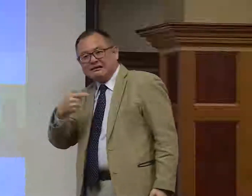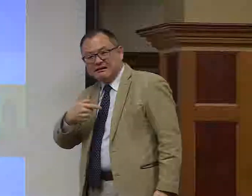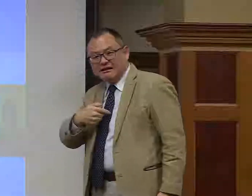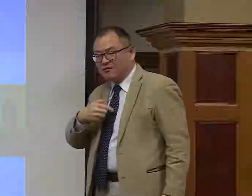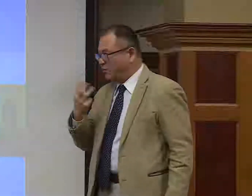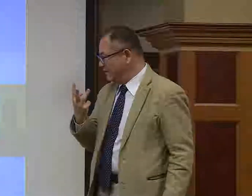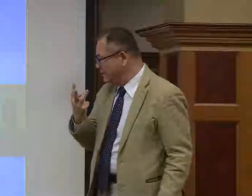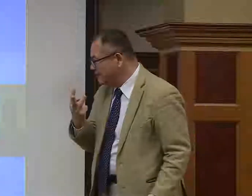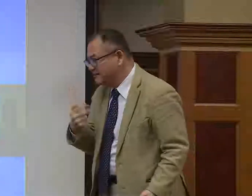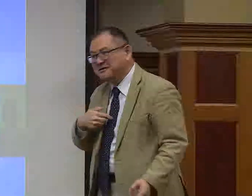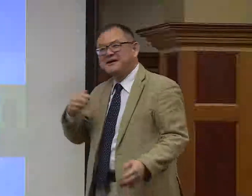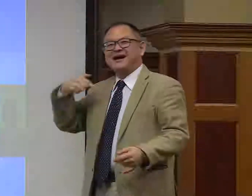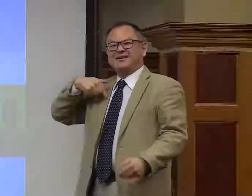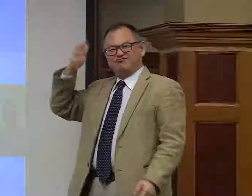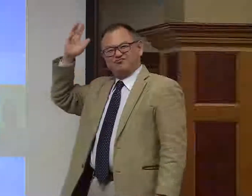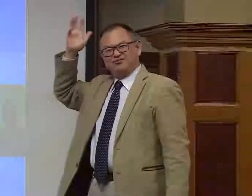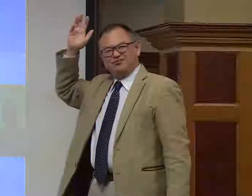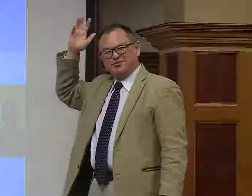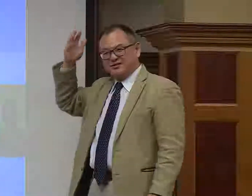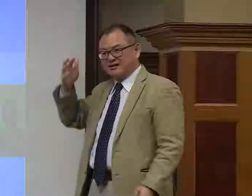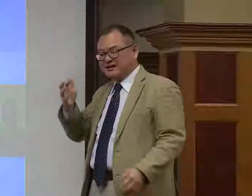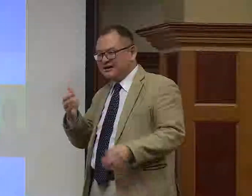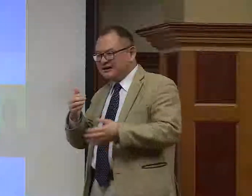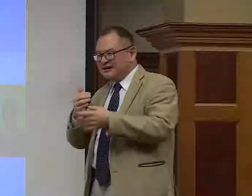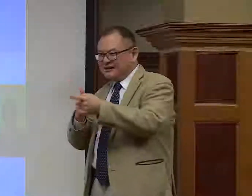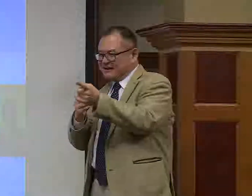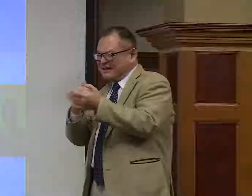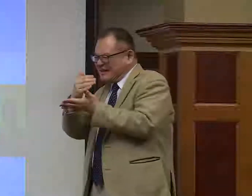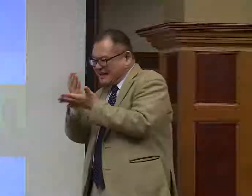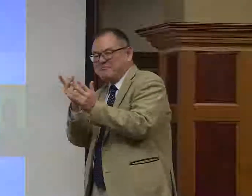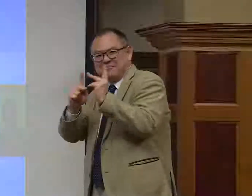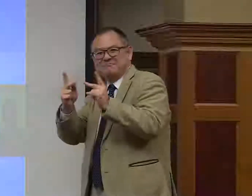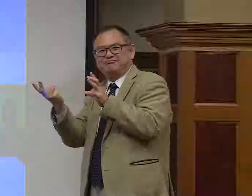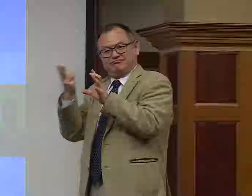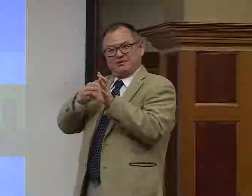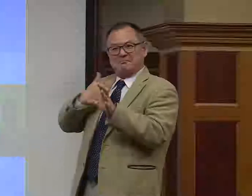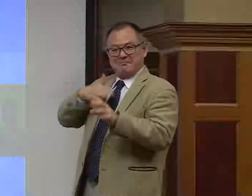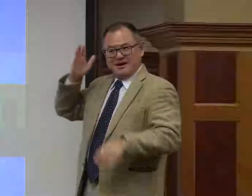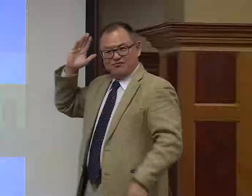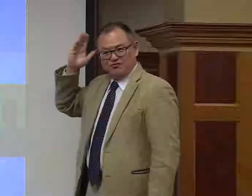and I talked about... developing countries,